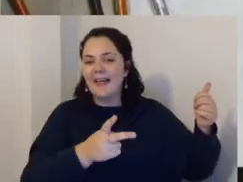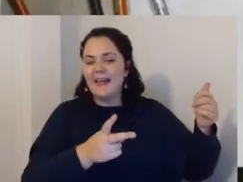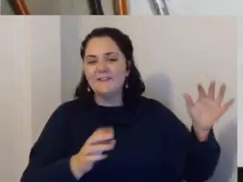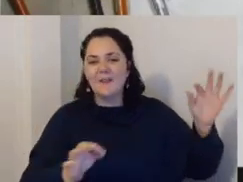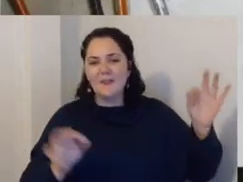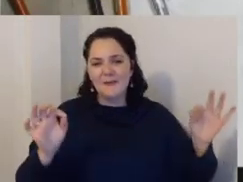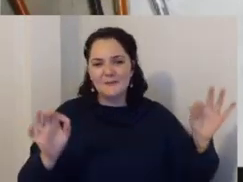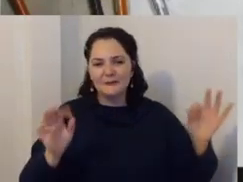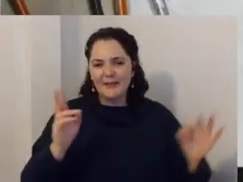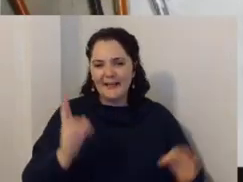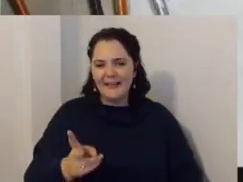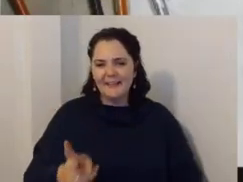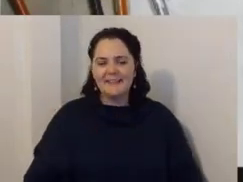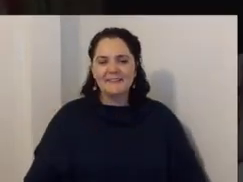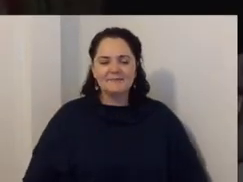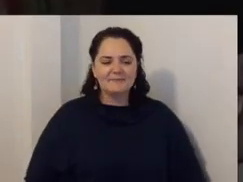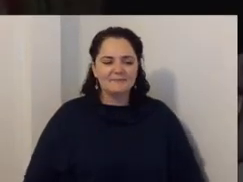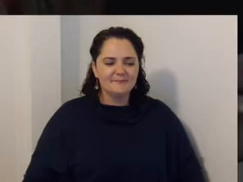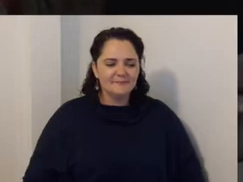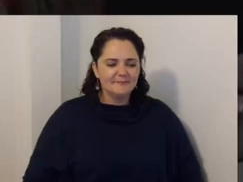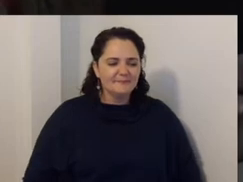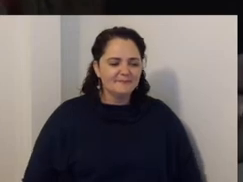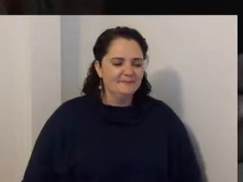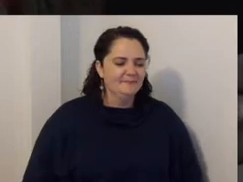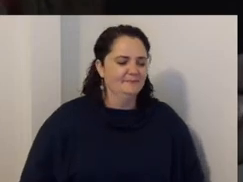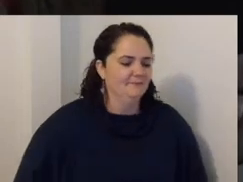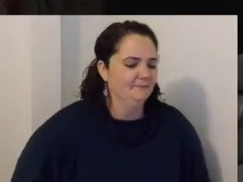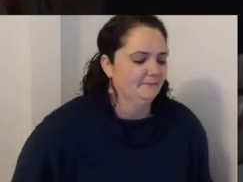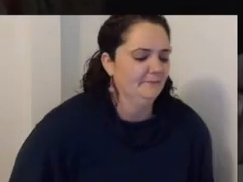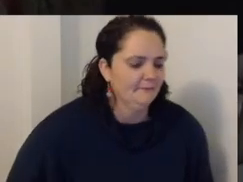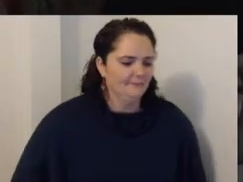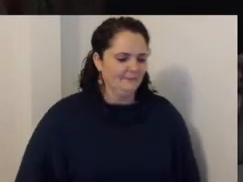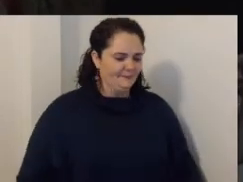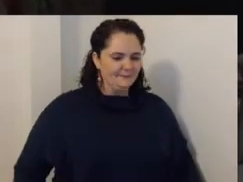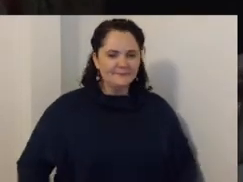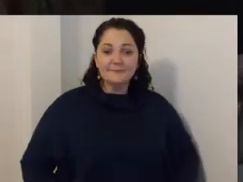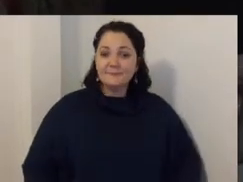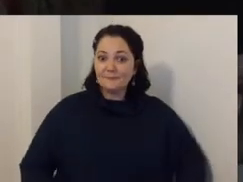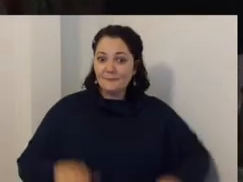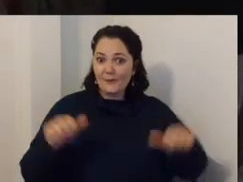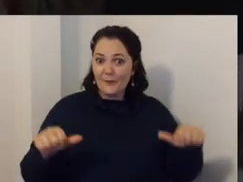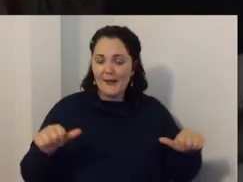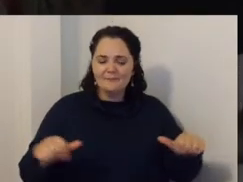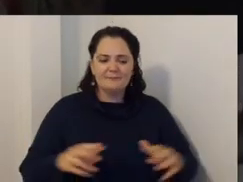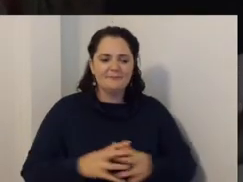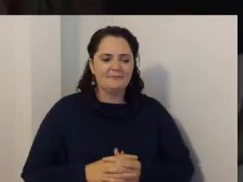to the big camera again, our model camera okay alright and let's do another pose, I'm actually